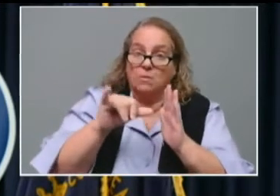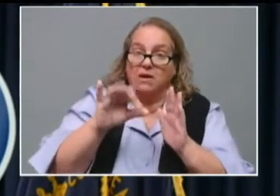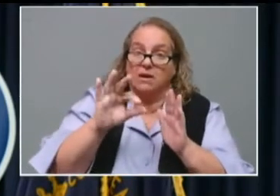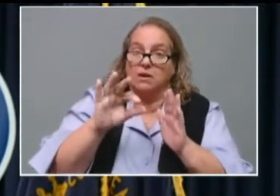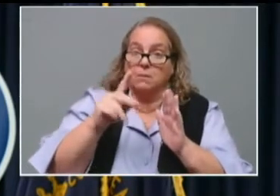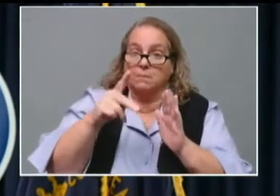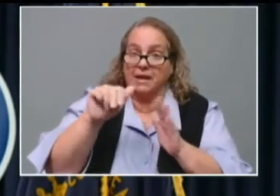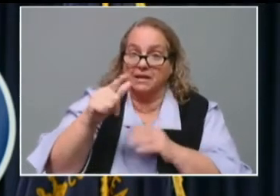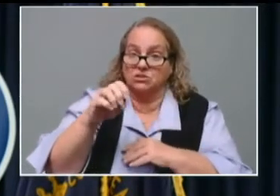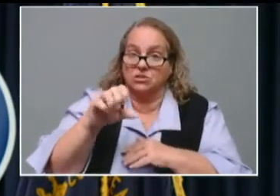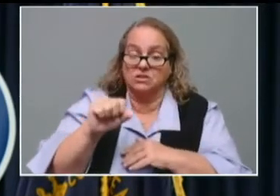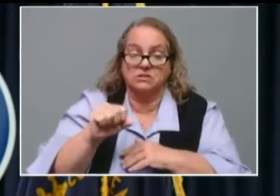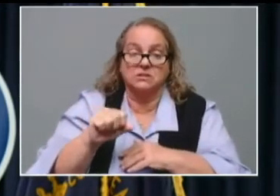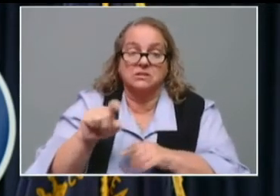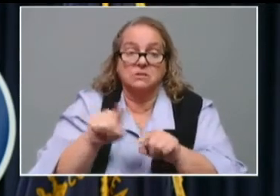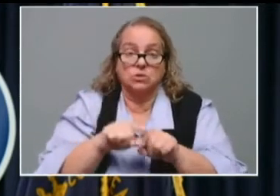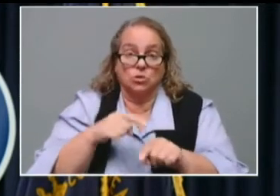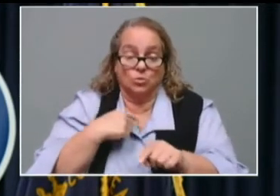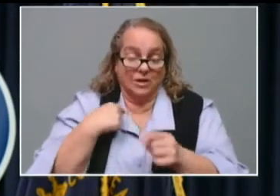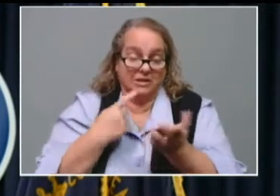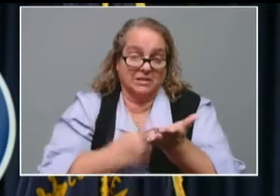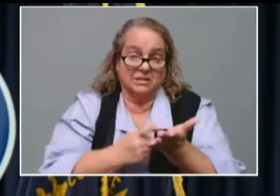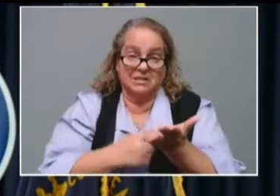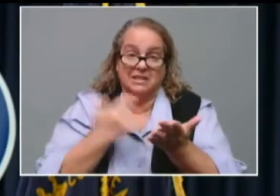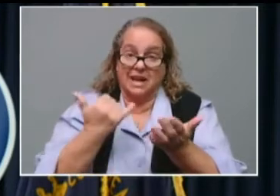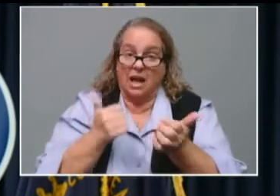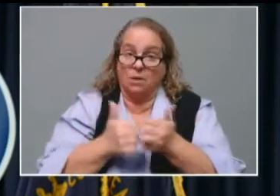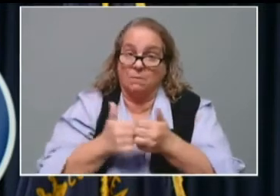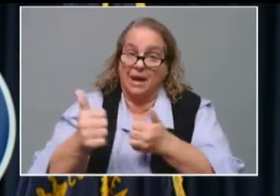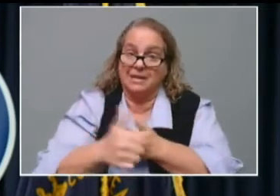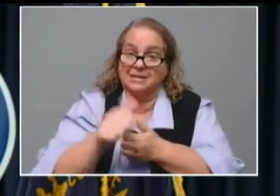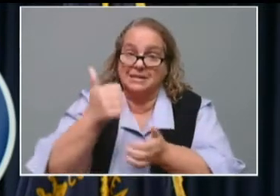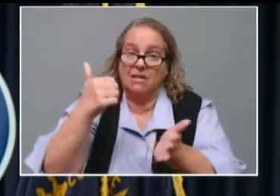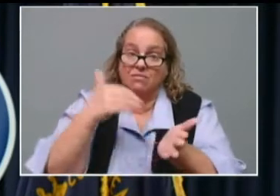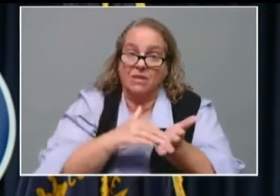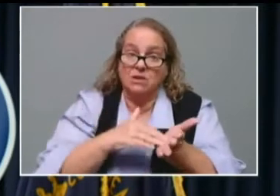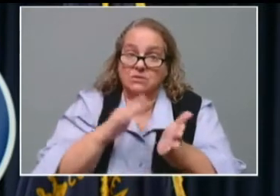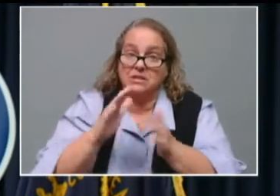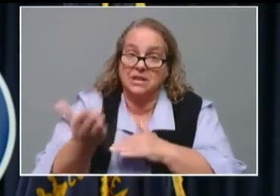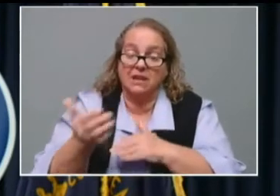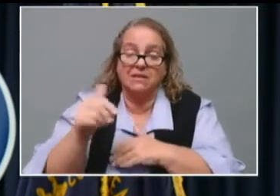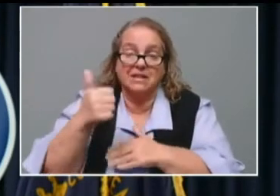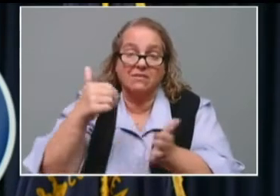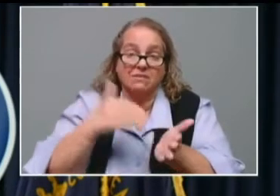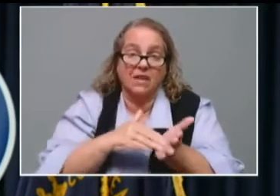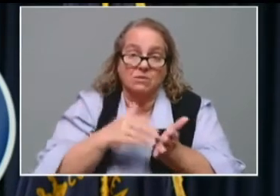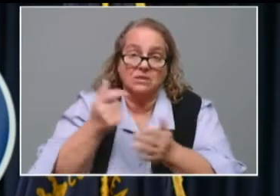Now passing 10,000 deaths, 10,019. I'm going to go through the last three days